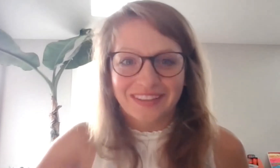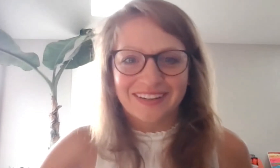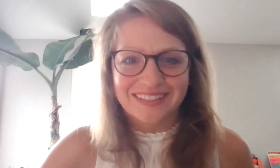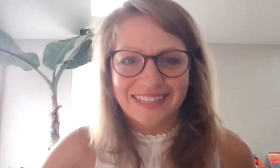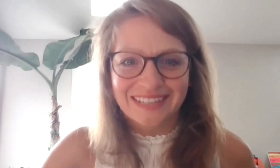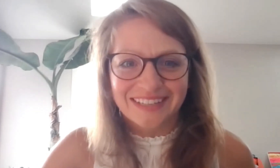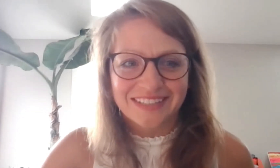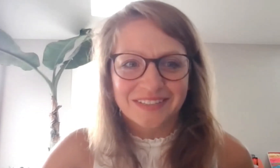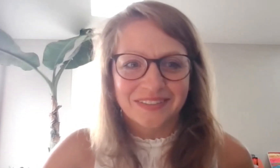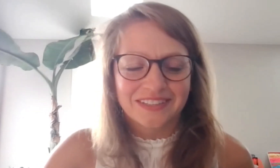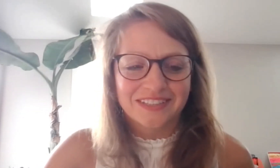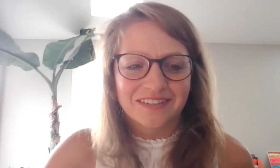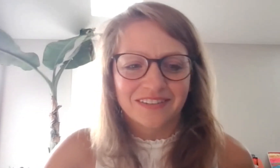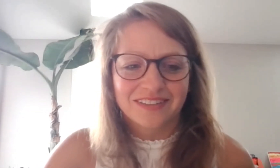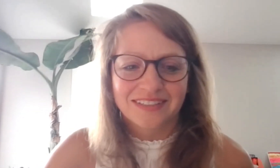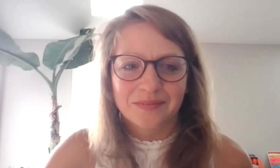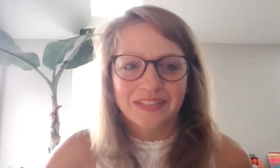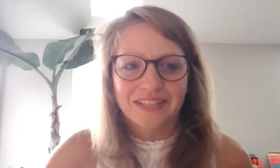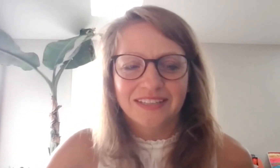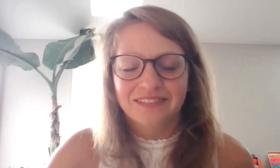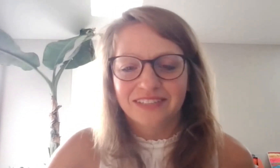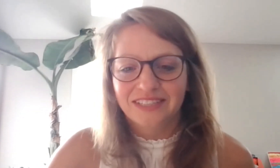that there is a technology tool to check for accessibility.